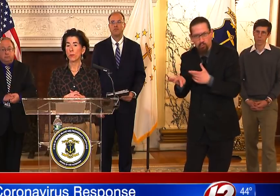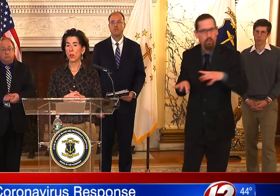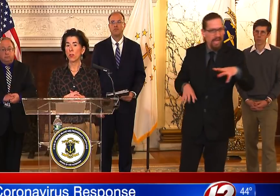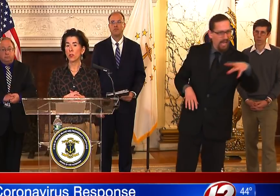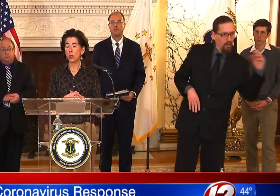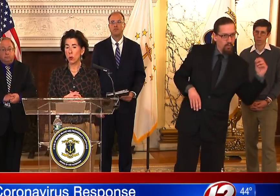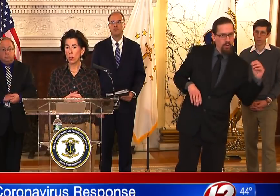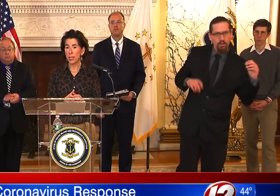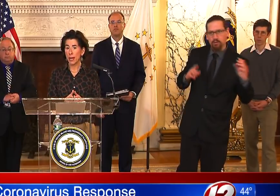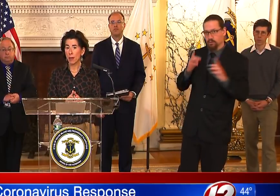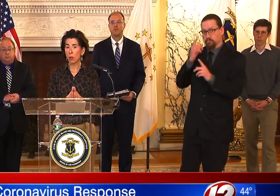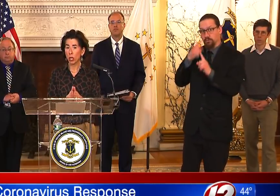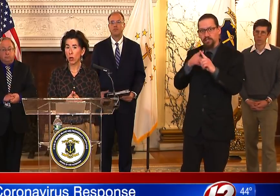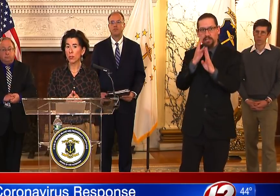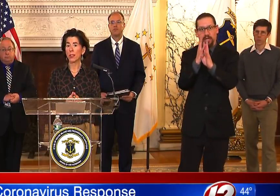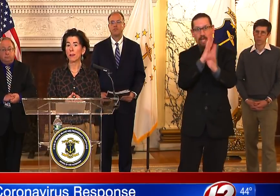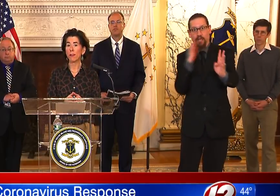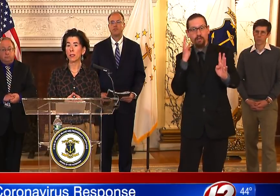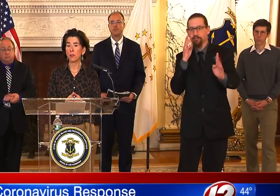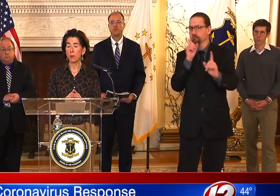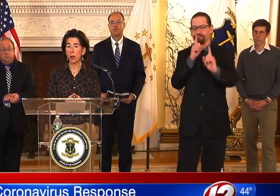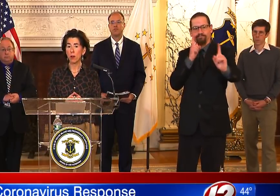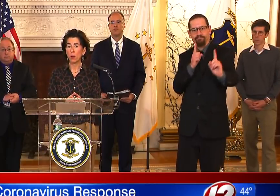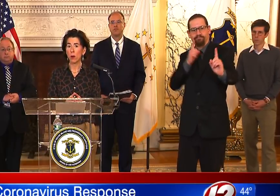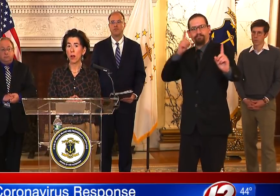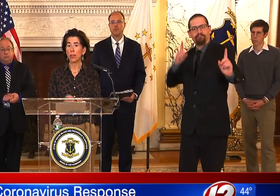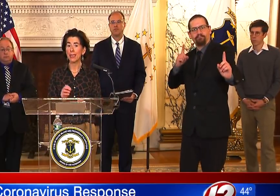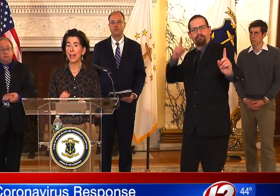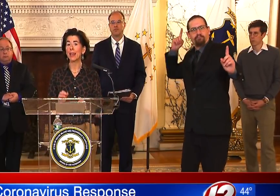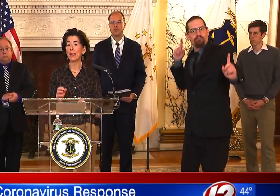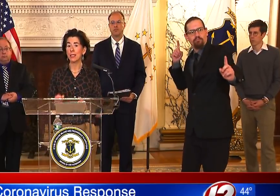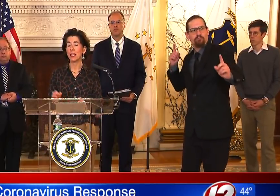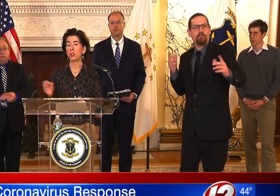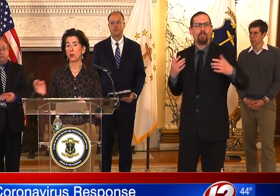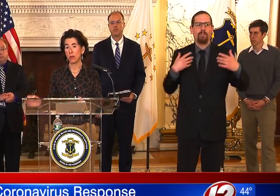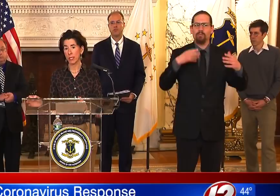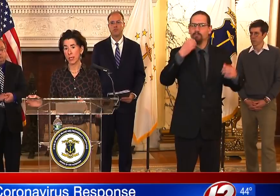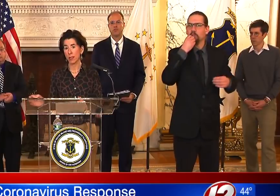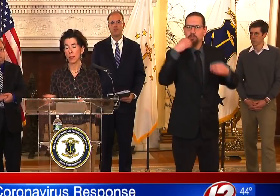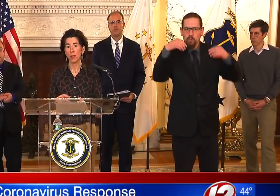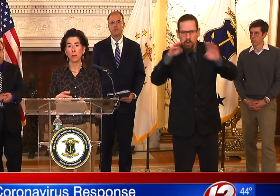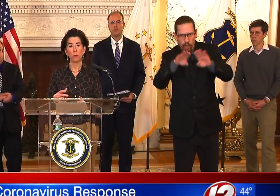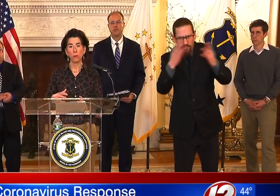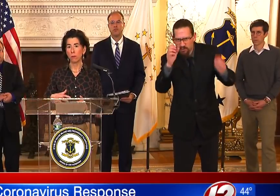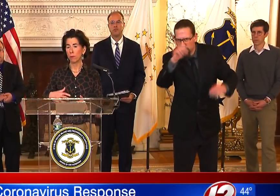ARE NEVER TOO MANY PEOPLE IN THE STORE AT ONE TIME AND TO MAKE SURE PEOPLE ARE SPACED OUT IN LINE.